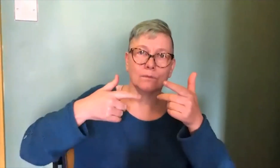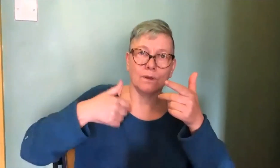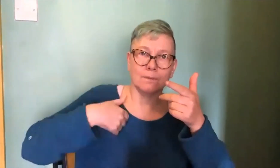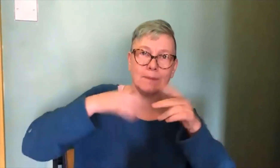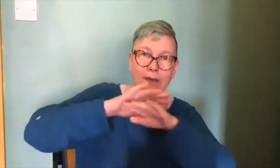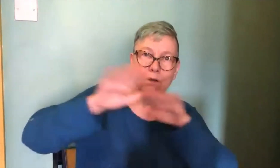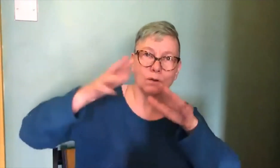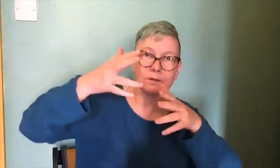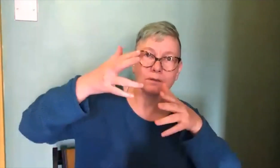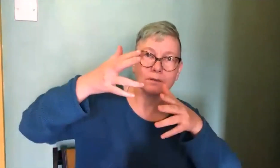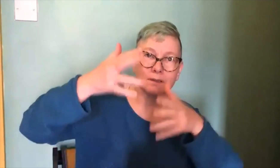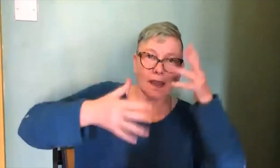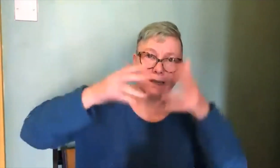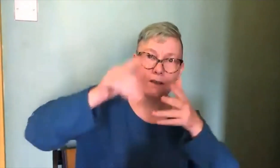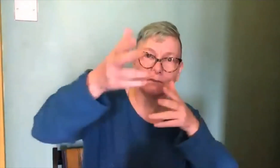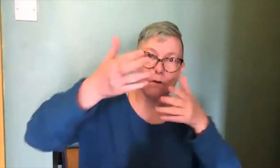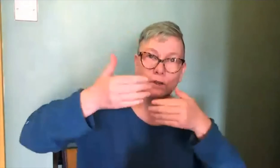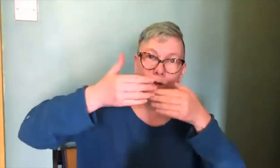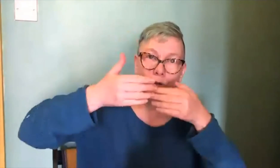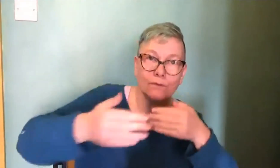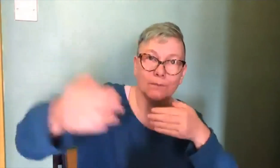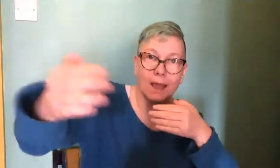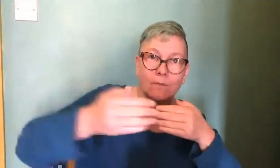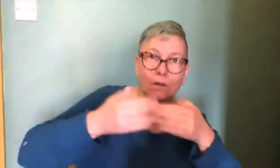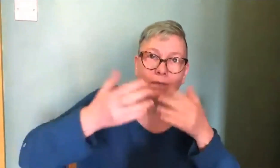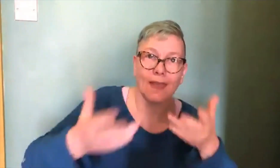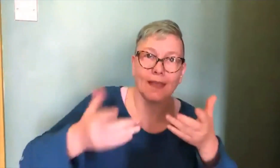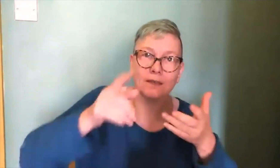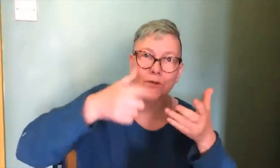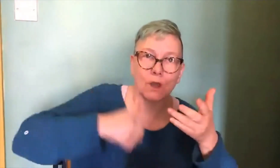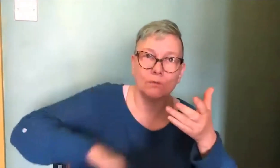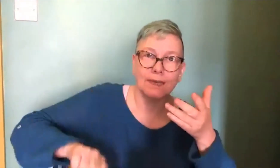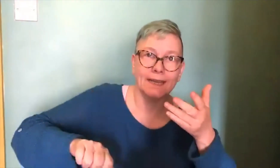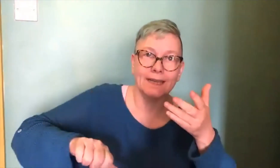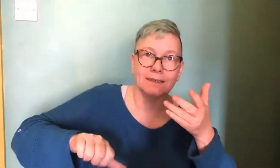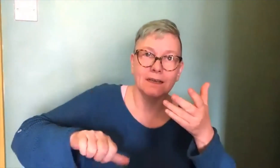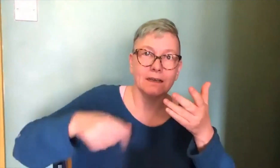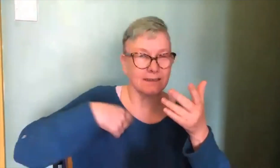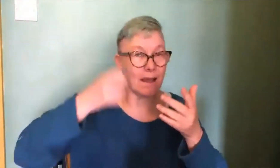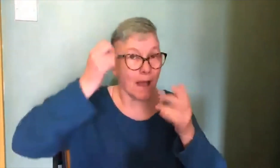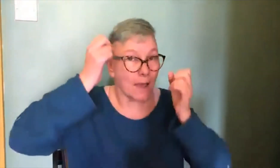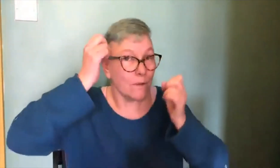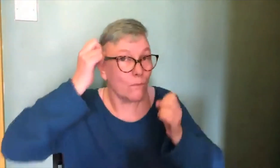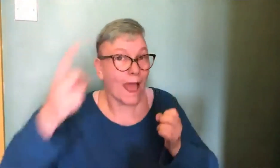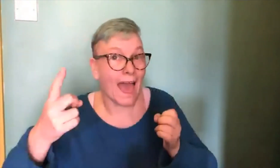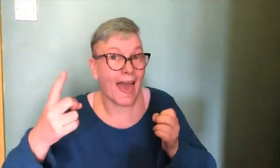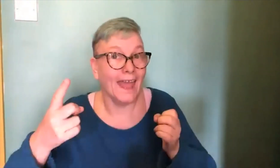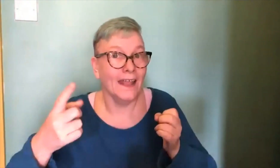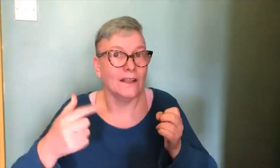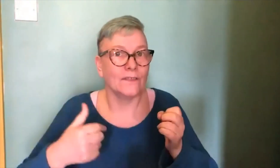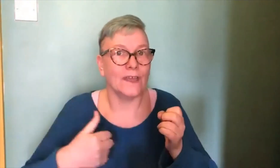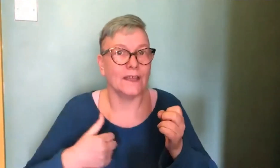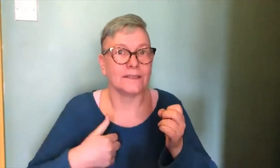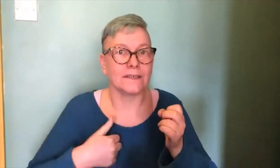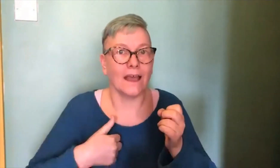with me not signing for you from now on, then? You don't need - cos I'm, I'm aware that, er -